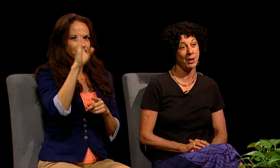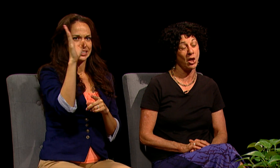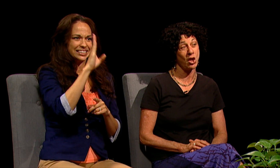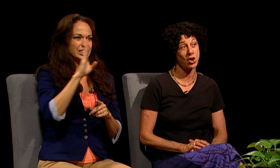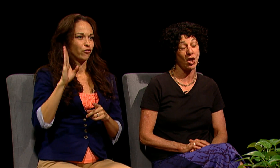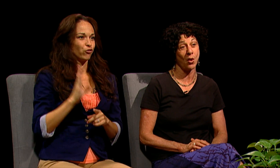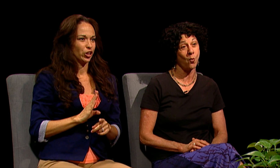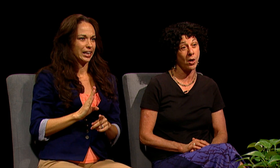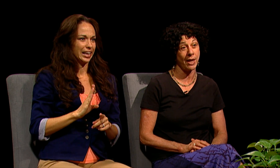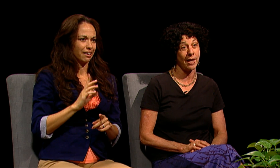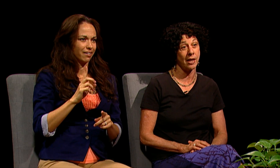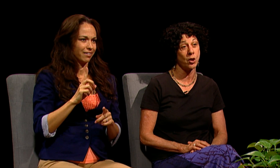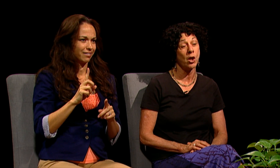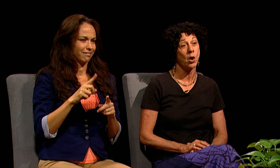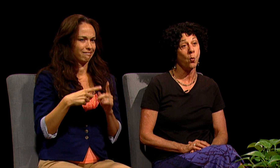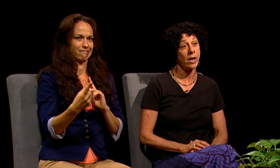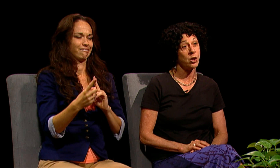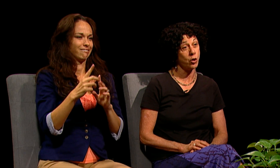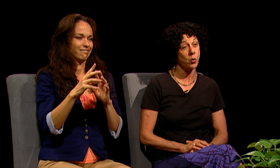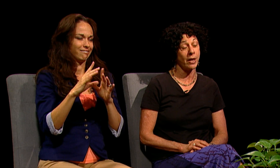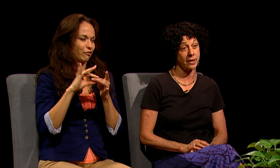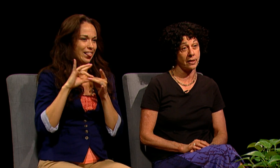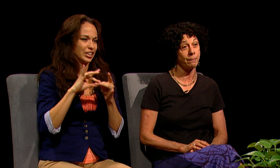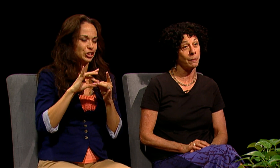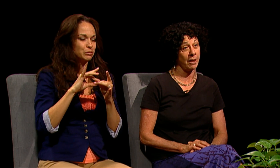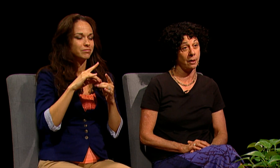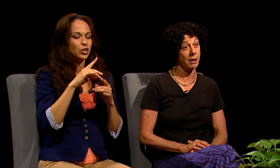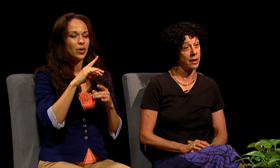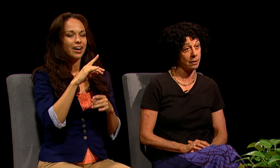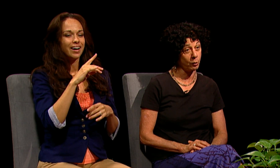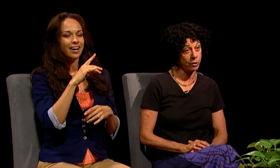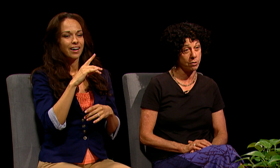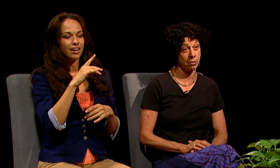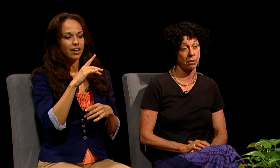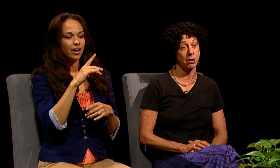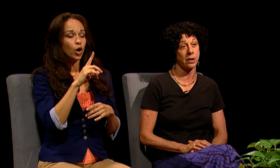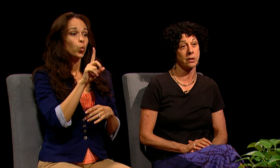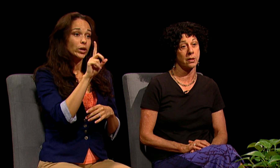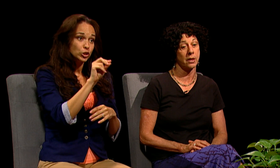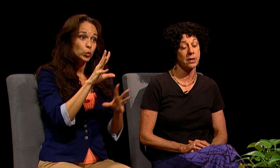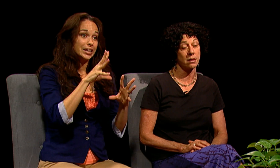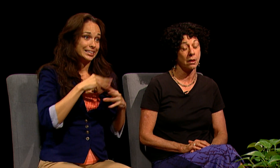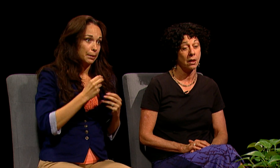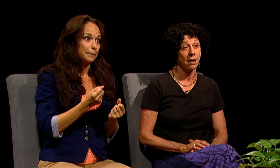BECAUSE ON THE ONE HAND, WE DO ACCEPT MANY, MANY IMMIGRANTS TO THE UNITED STATES.